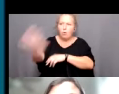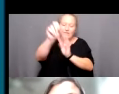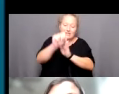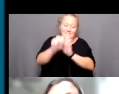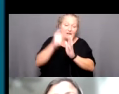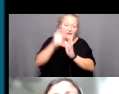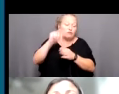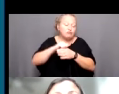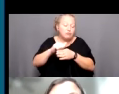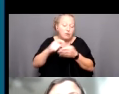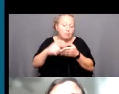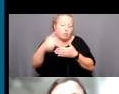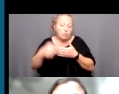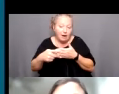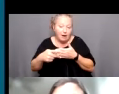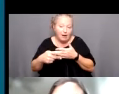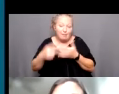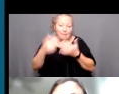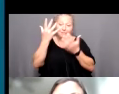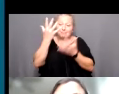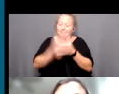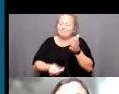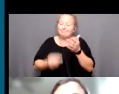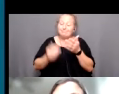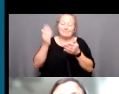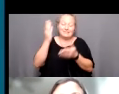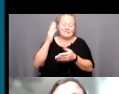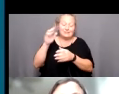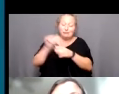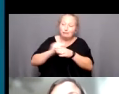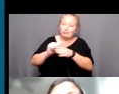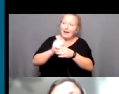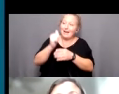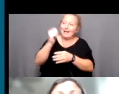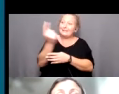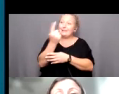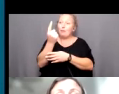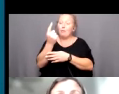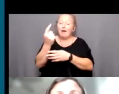Gone are the days of training someone, and then saying, Good luck.